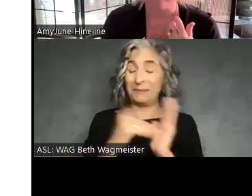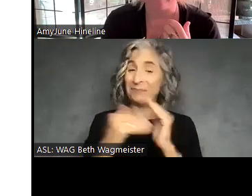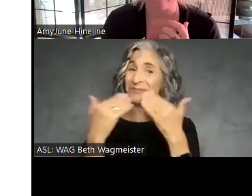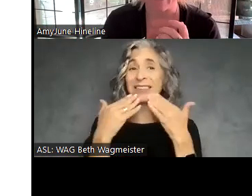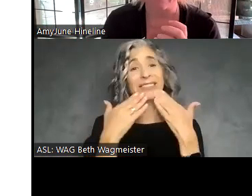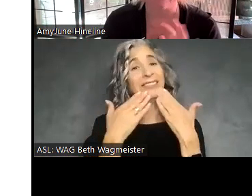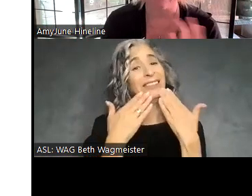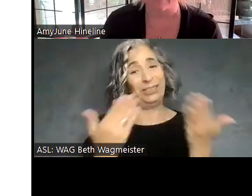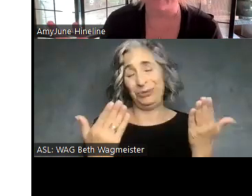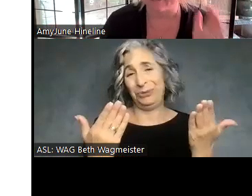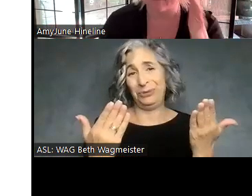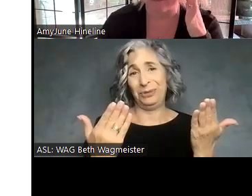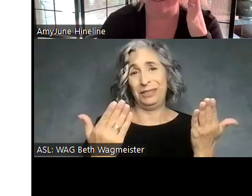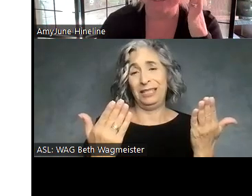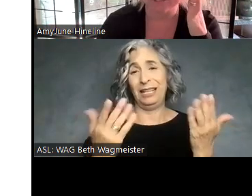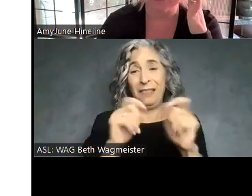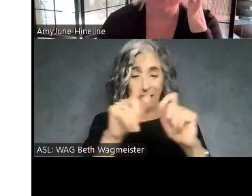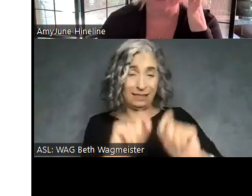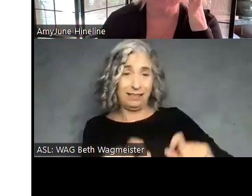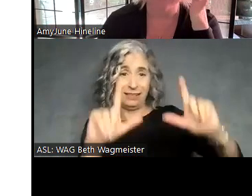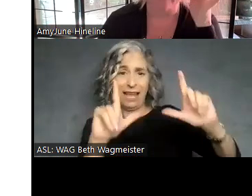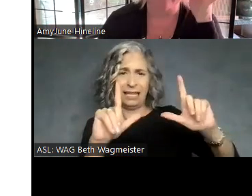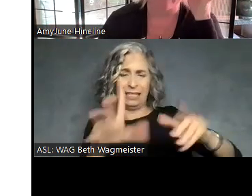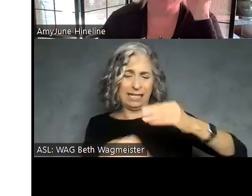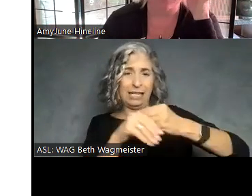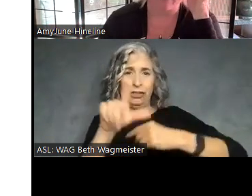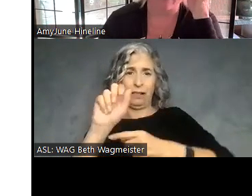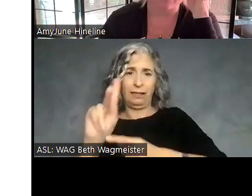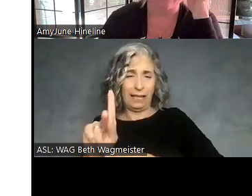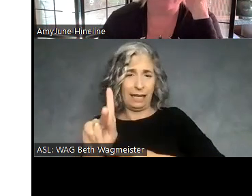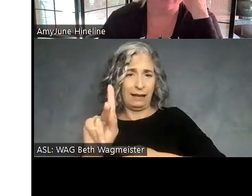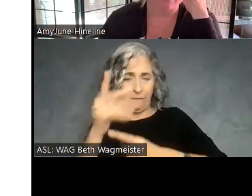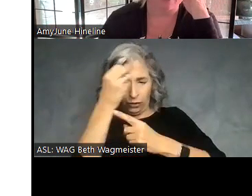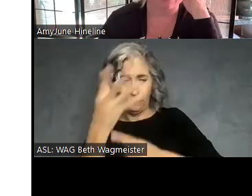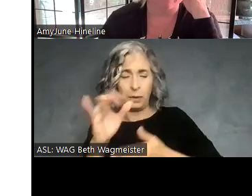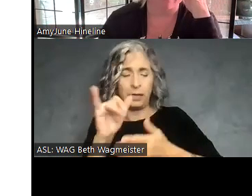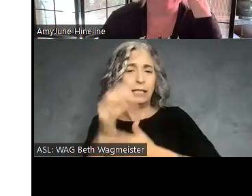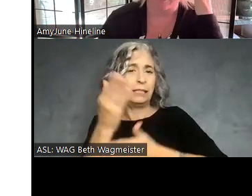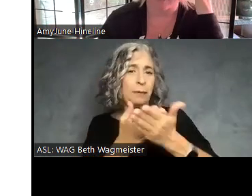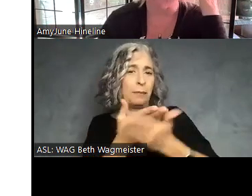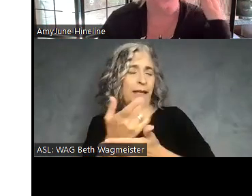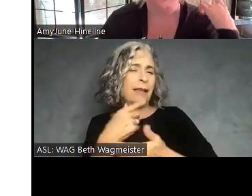different way to input, gives you an alternative. So again, you know, with timers, allow people to